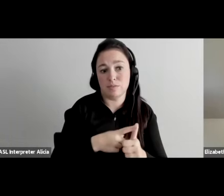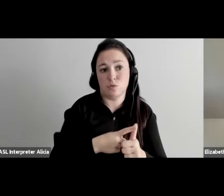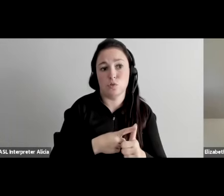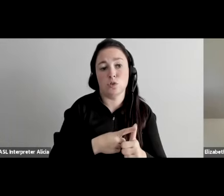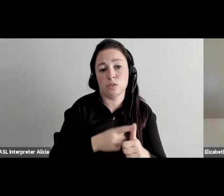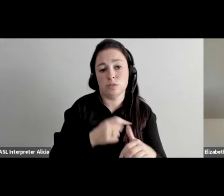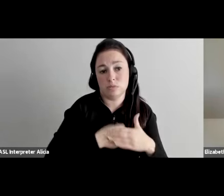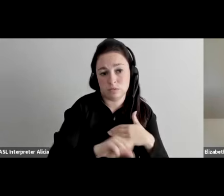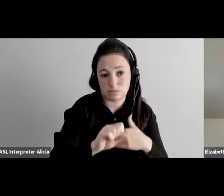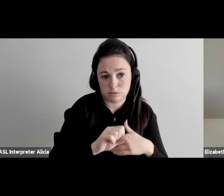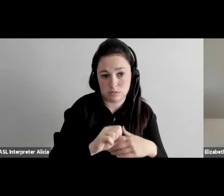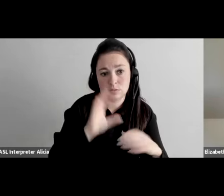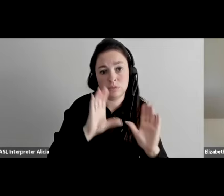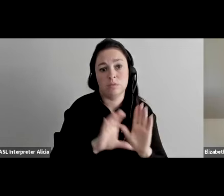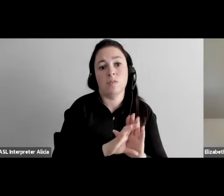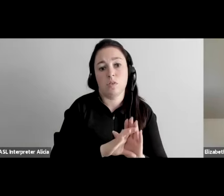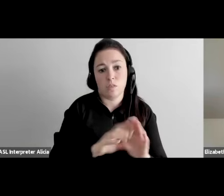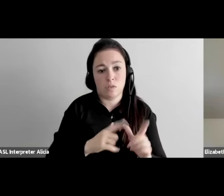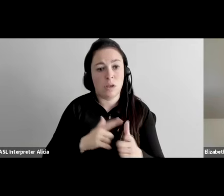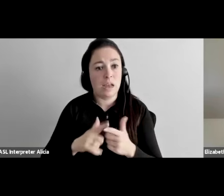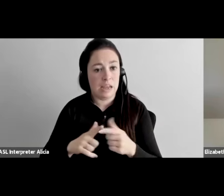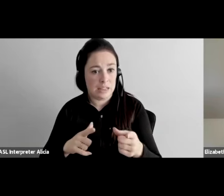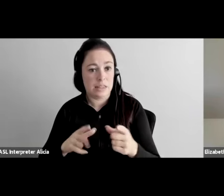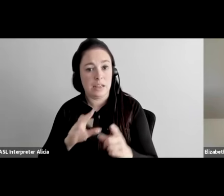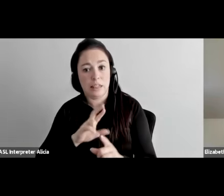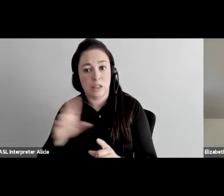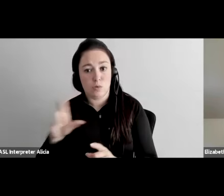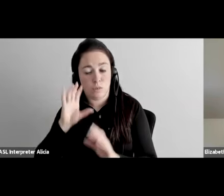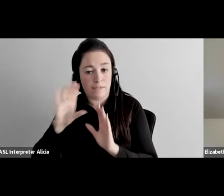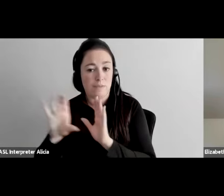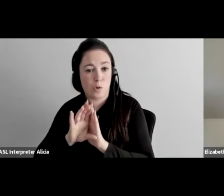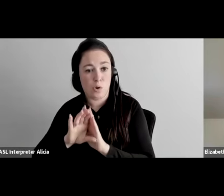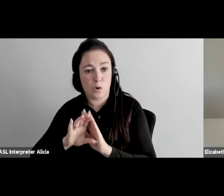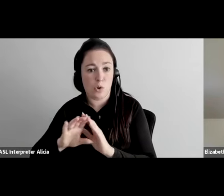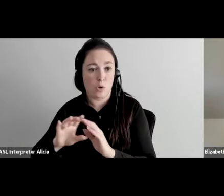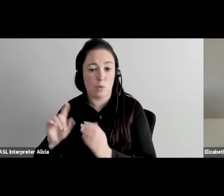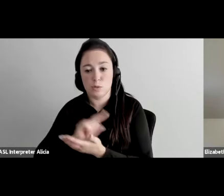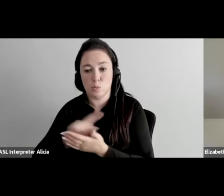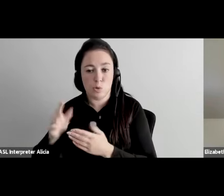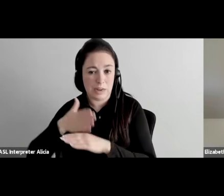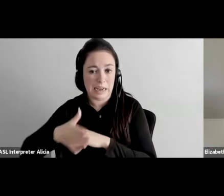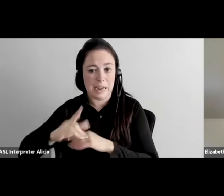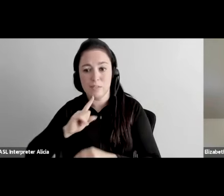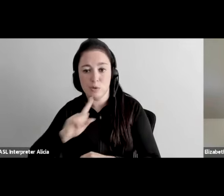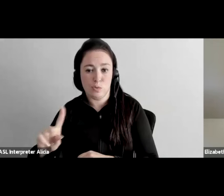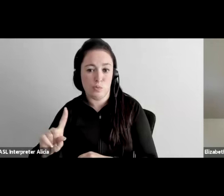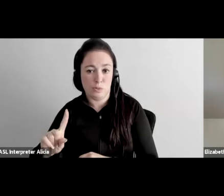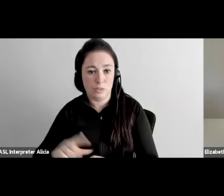birthday being freshly postpart was an experience